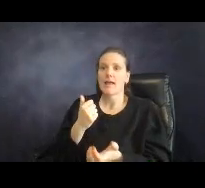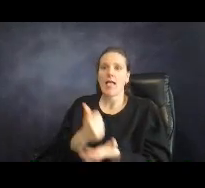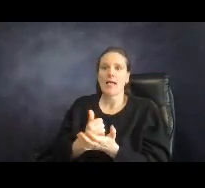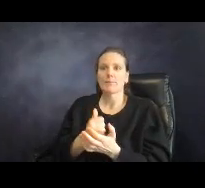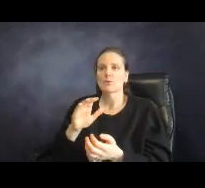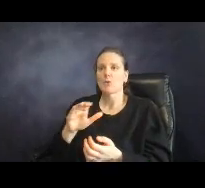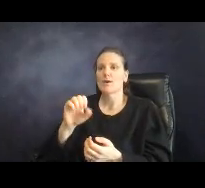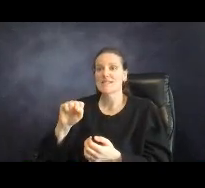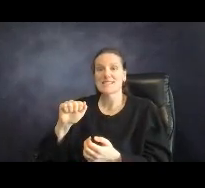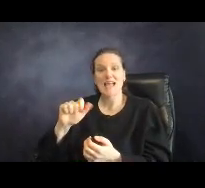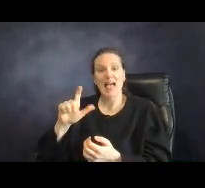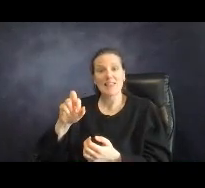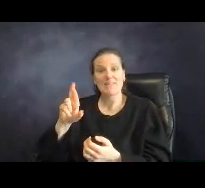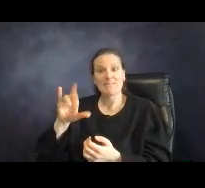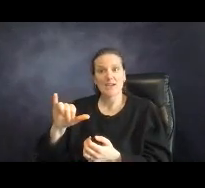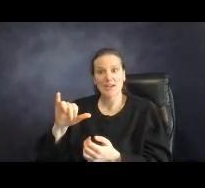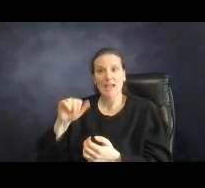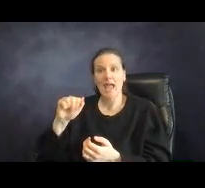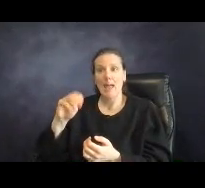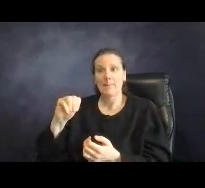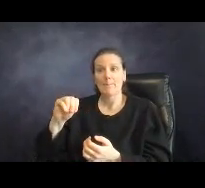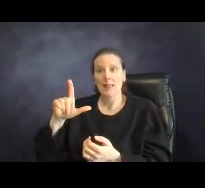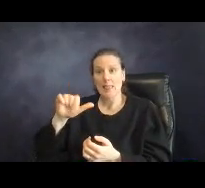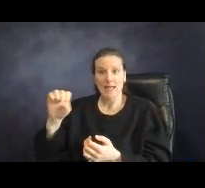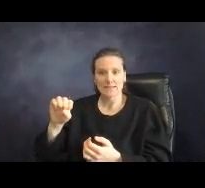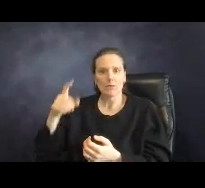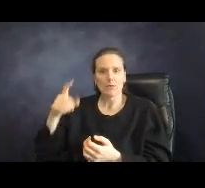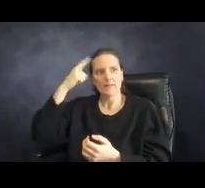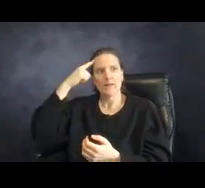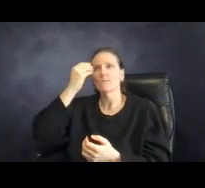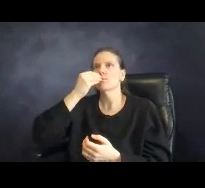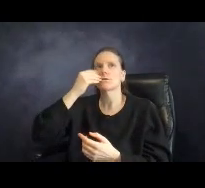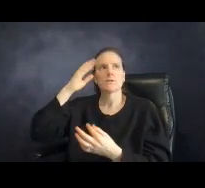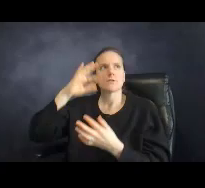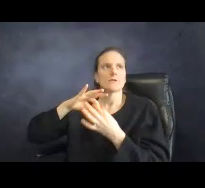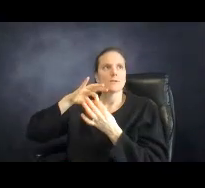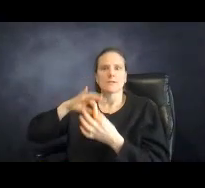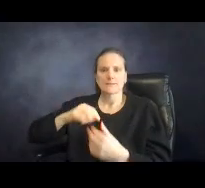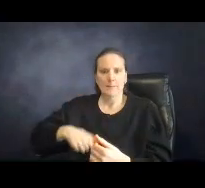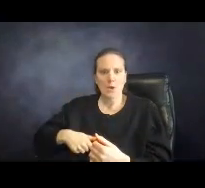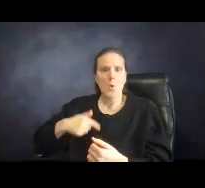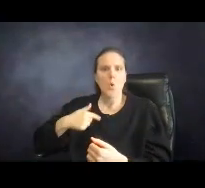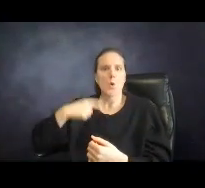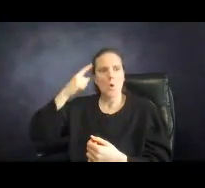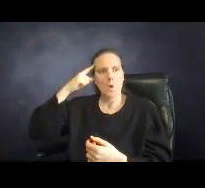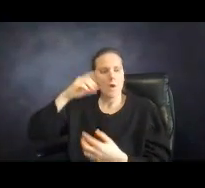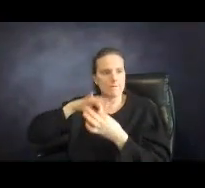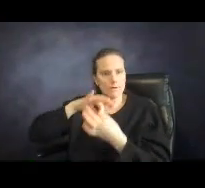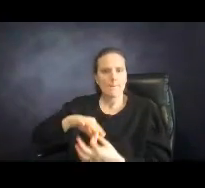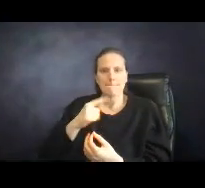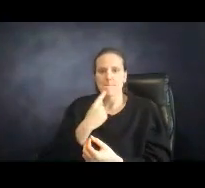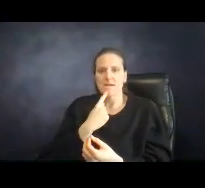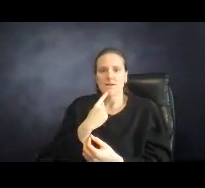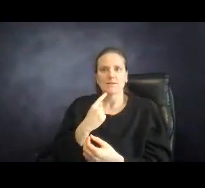And they tell your brain like, Hey, we're thinking about food now. And then that tells your stomach like, hey, we're thinking about food now. So then you start to produce your digestive,